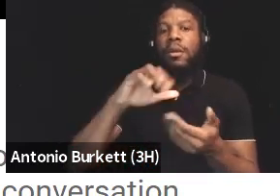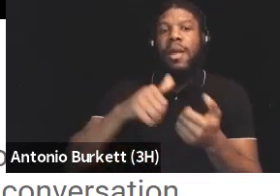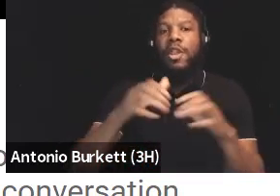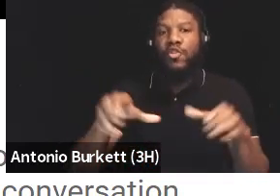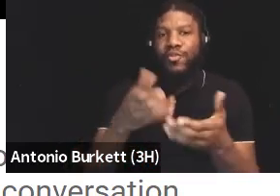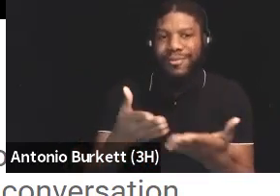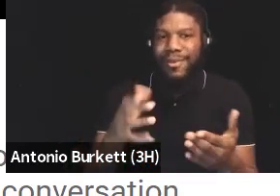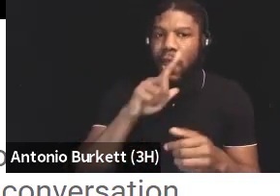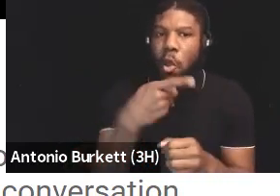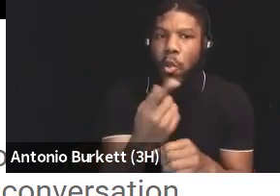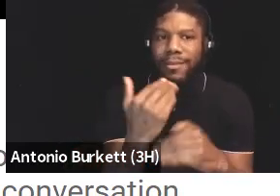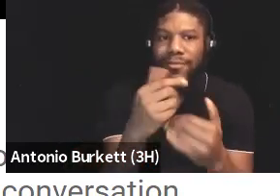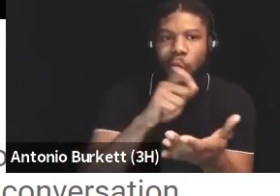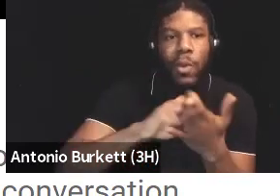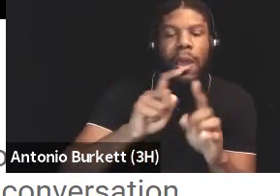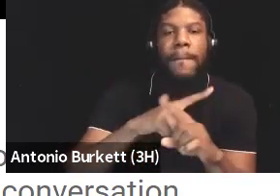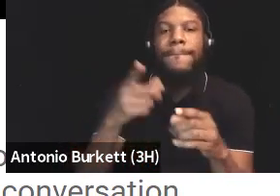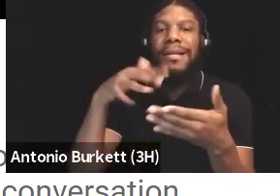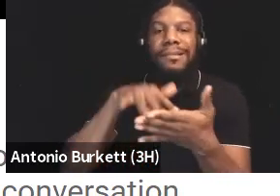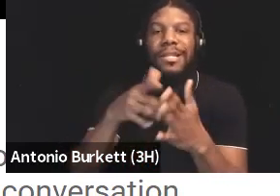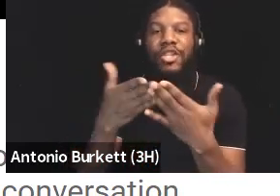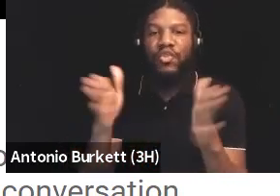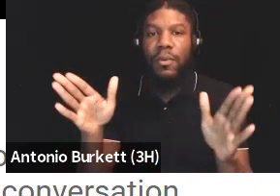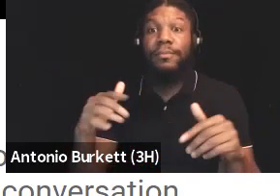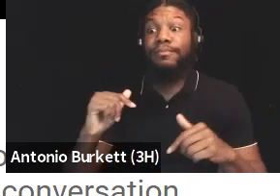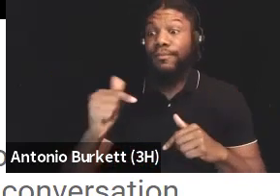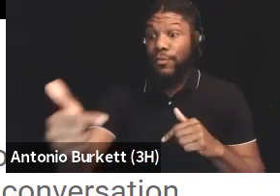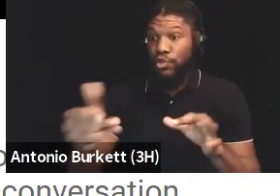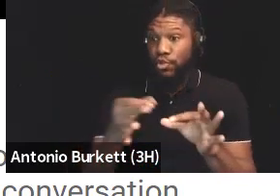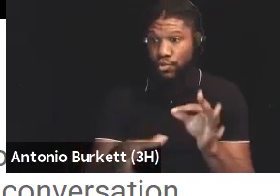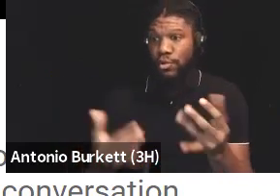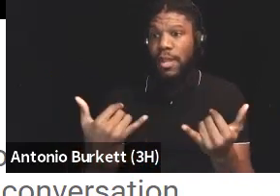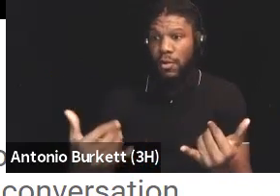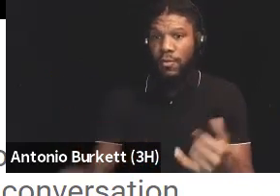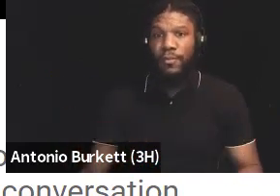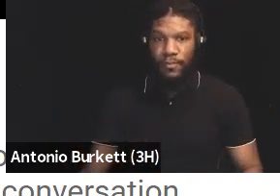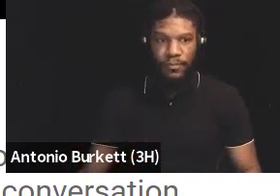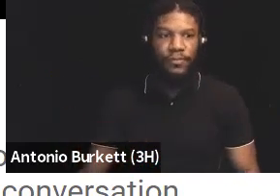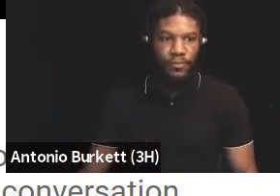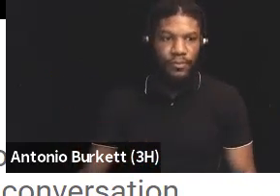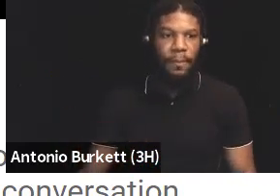writing, but in studying in general, so it was really just talking to people and saying--